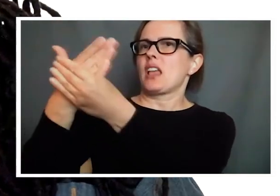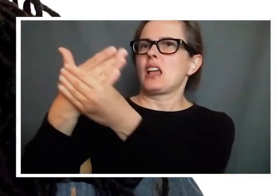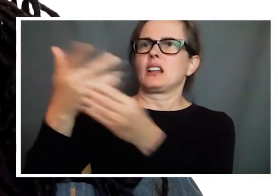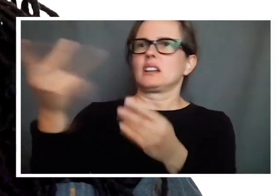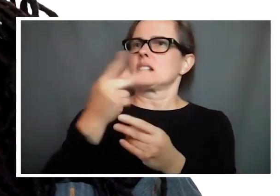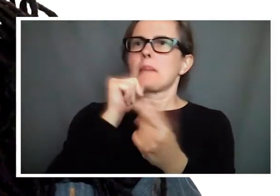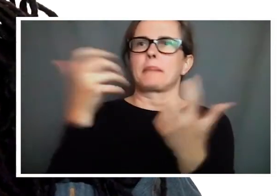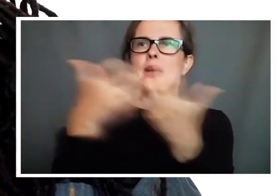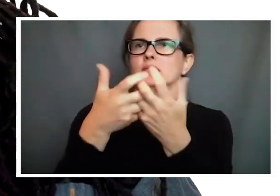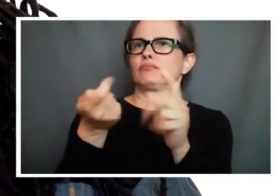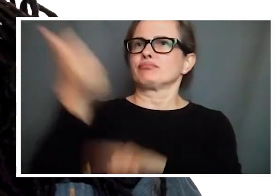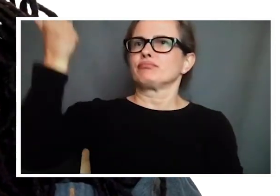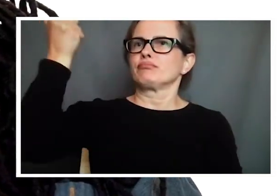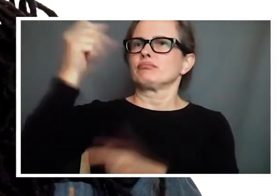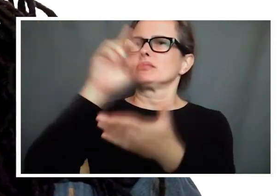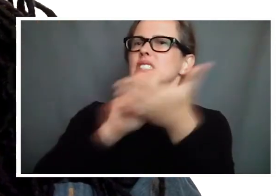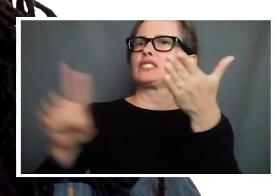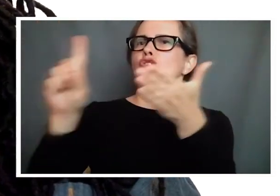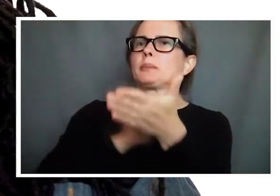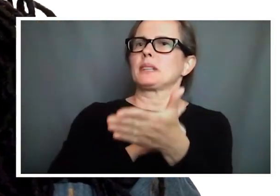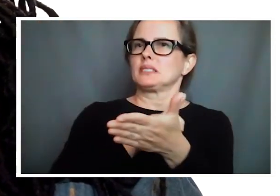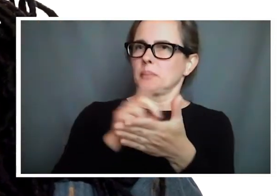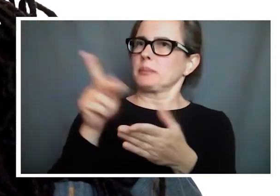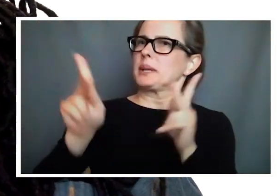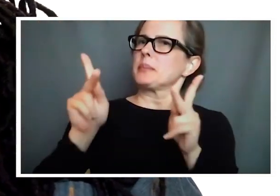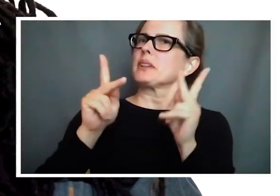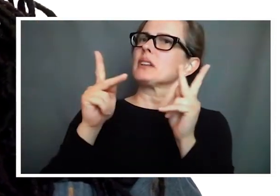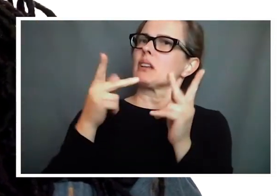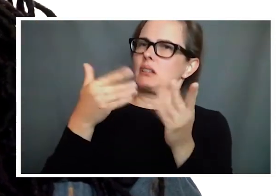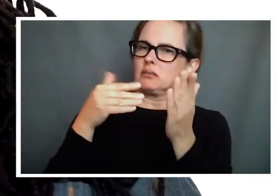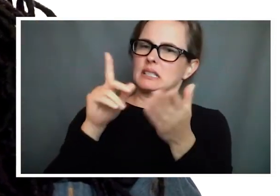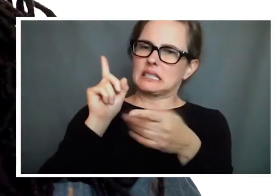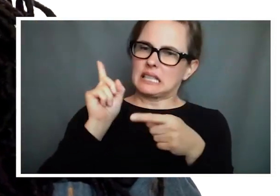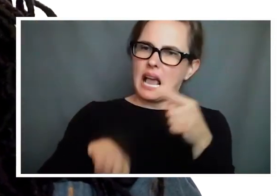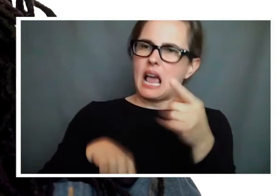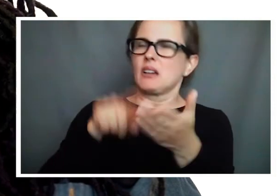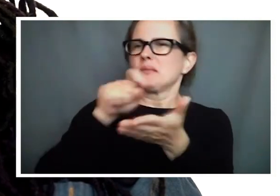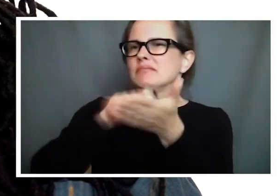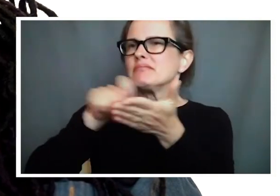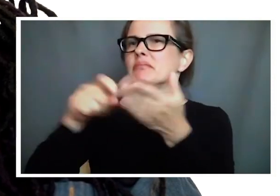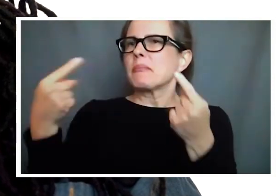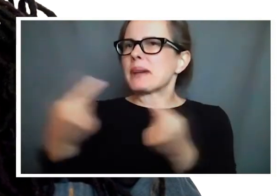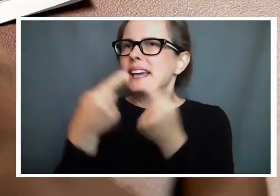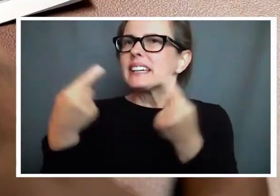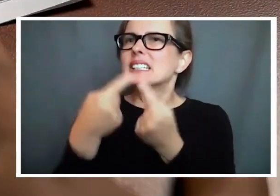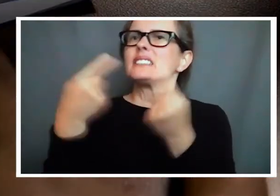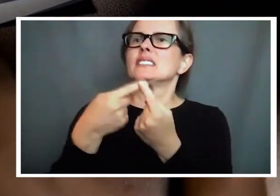This discriminates against those with progressive conditions that cause their signatures to change over time or with fluctuating pain levels.